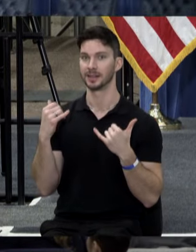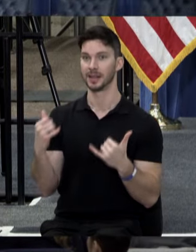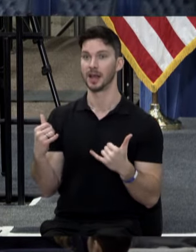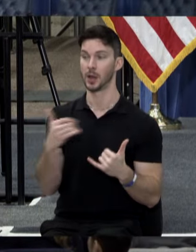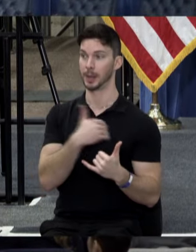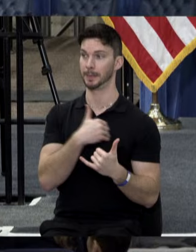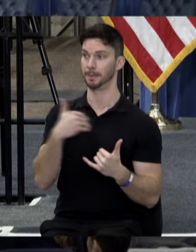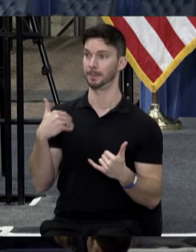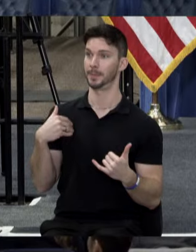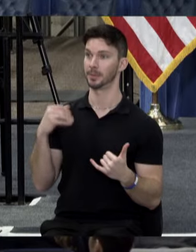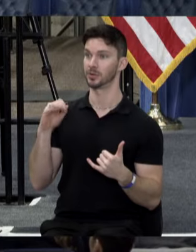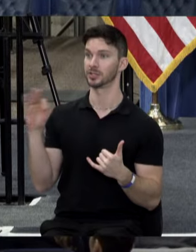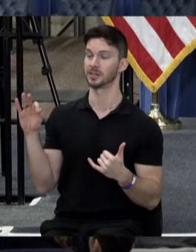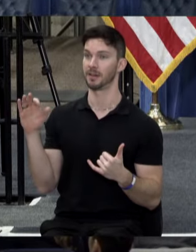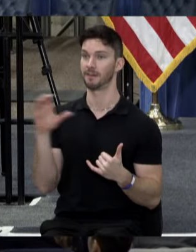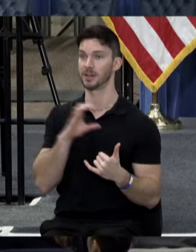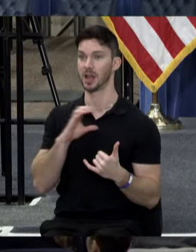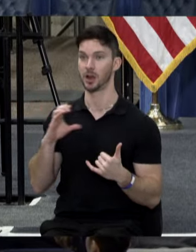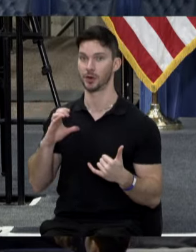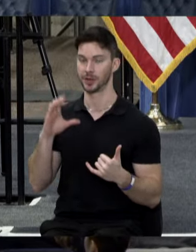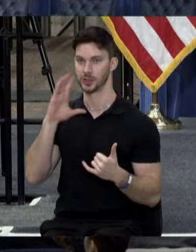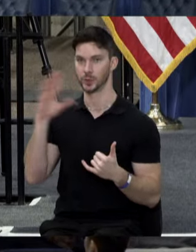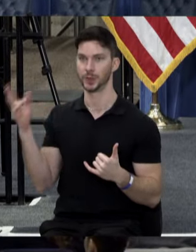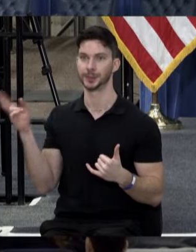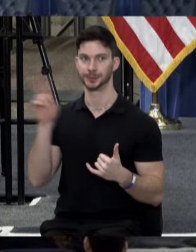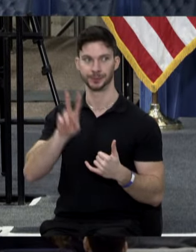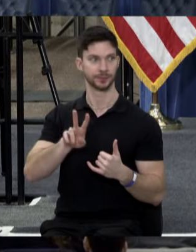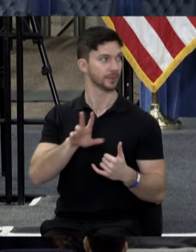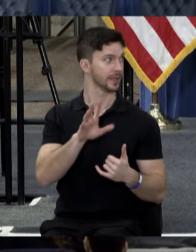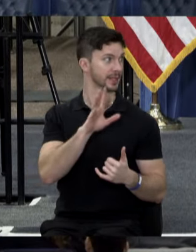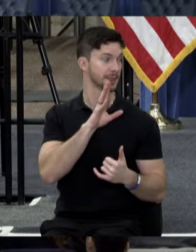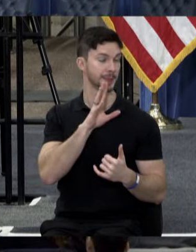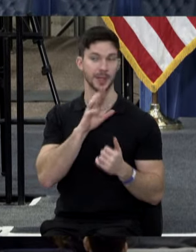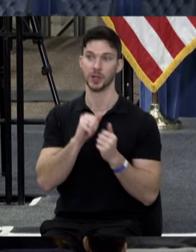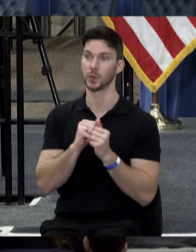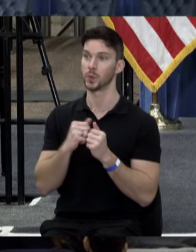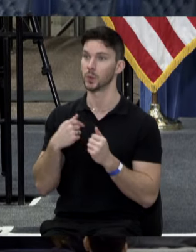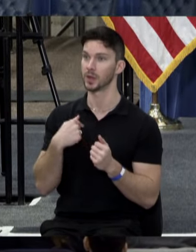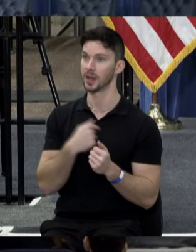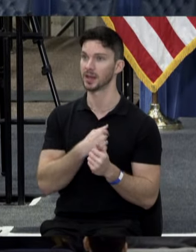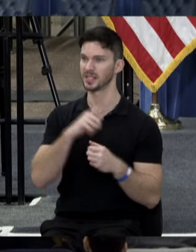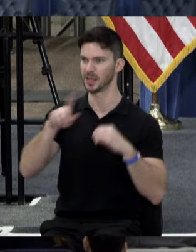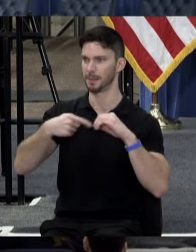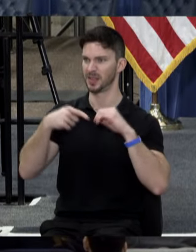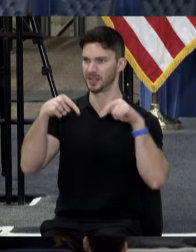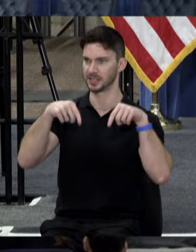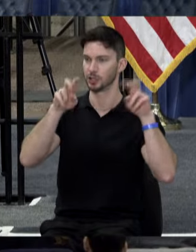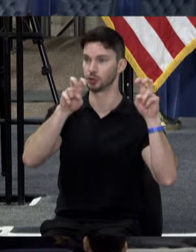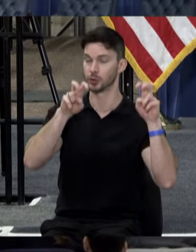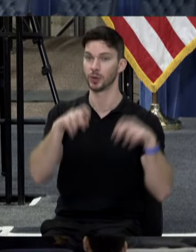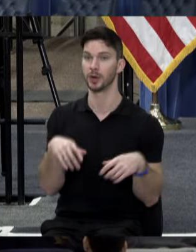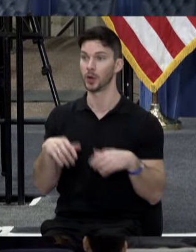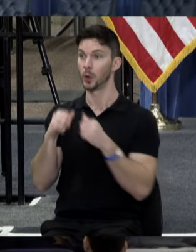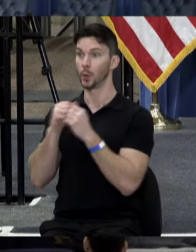will speak to us on this issue. Without them, all of these wonderful support